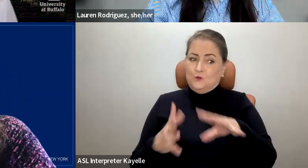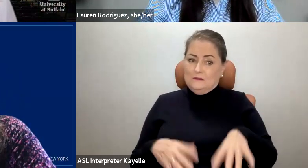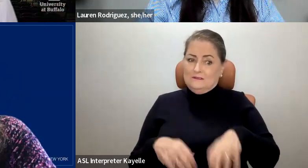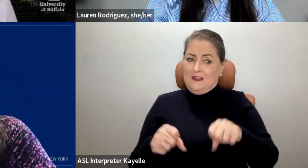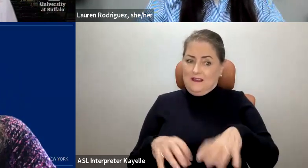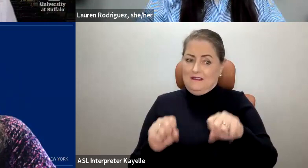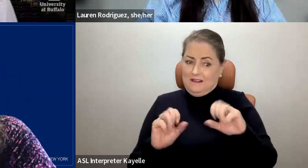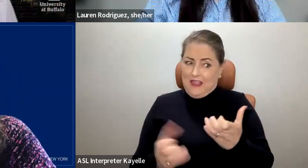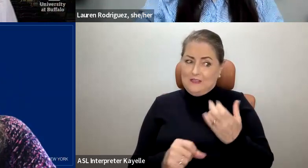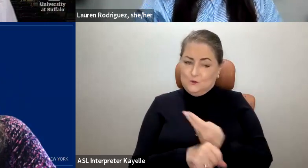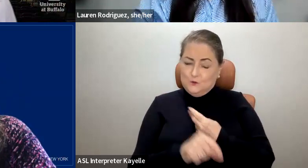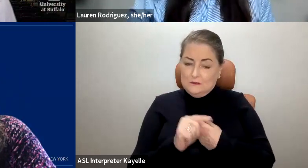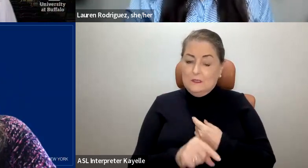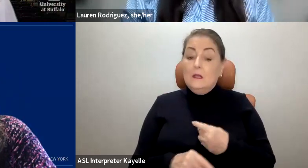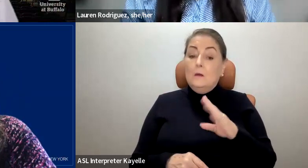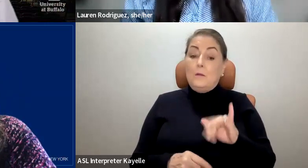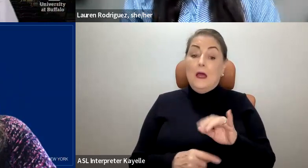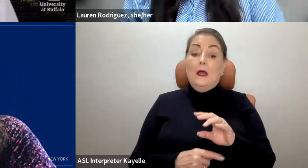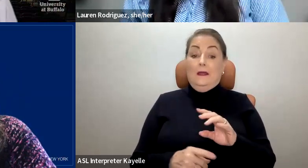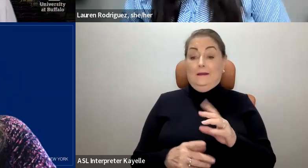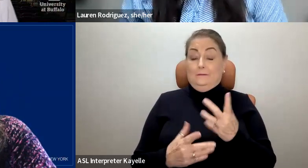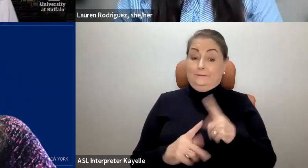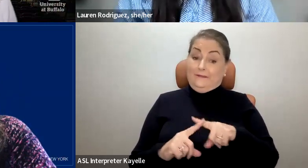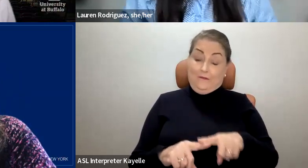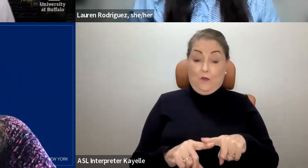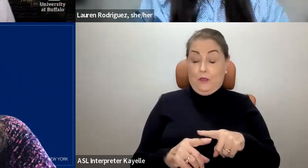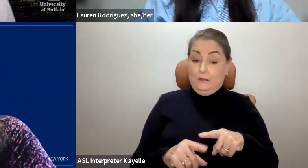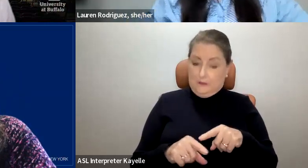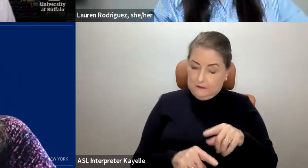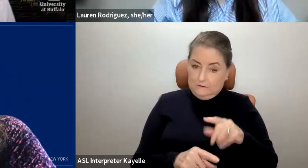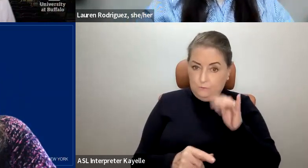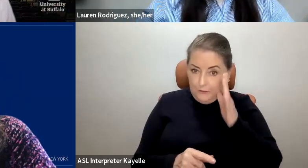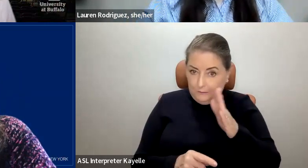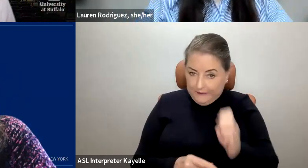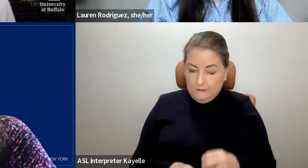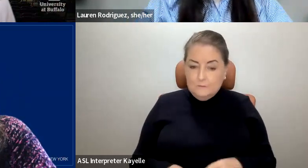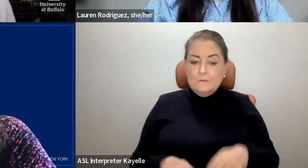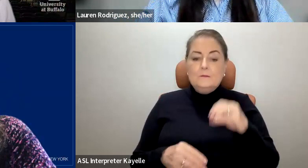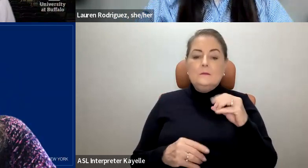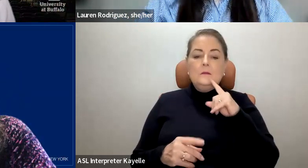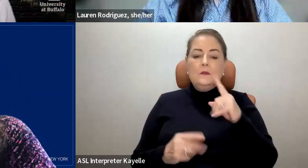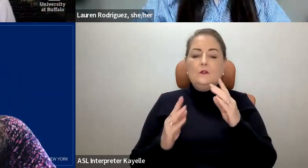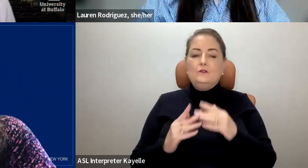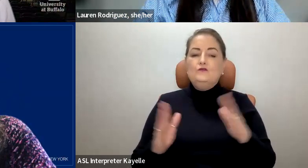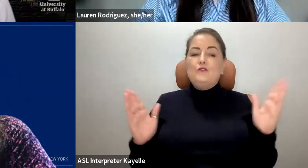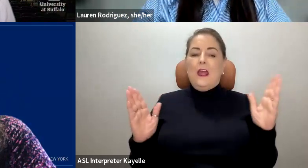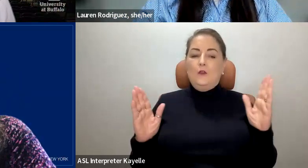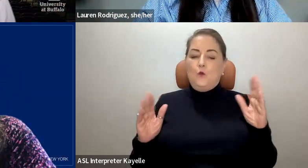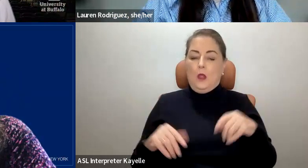default, it's high impact and will be reviewed. With general procurement. There is a real wide range of EIT. So we're